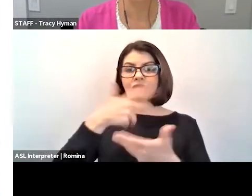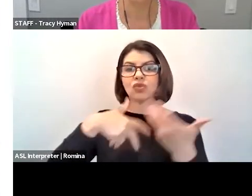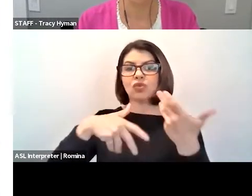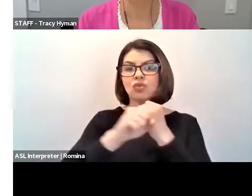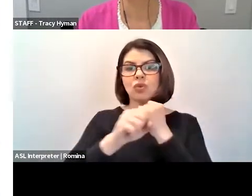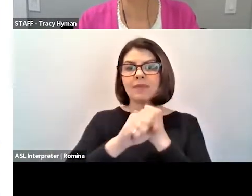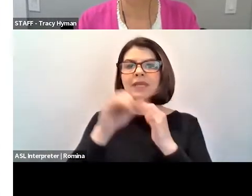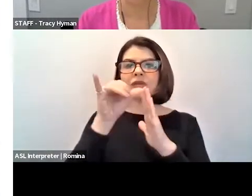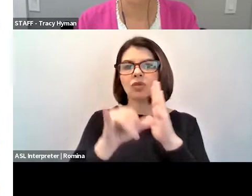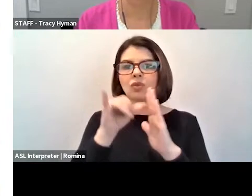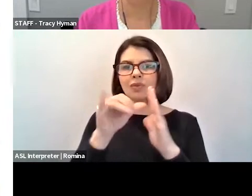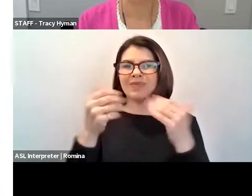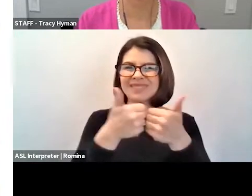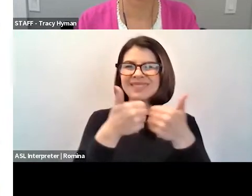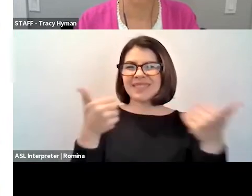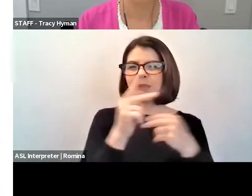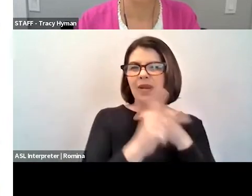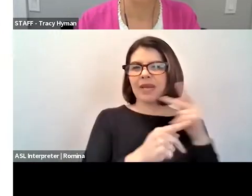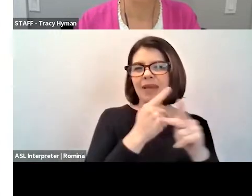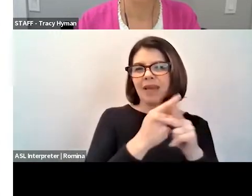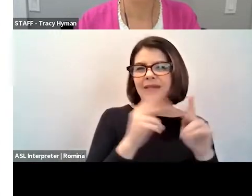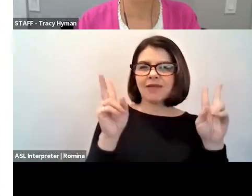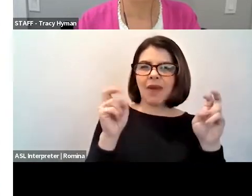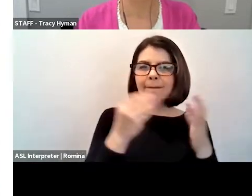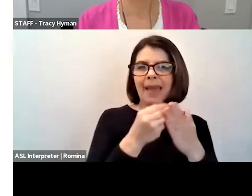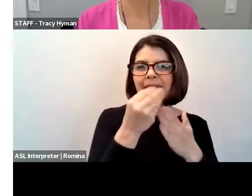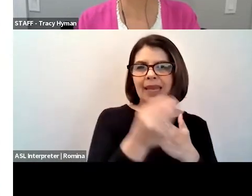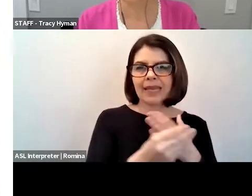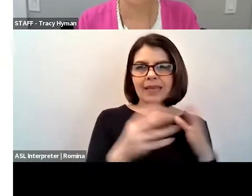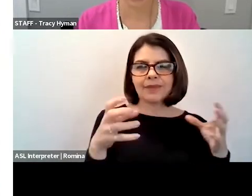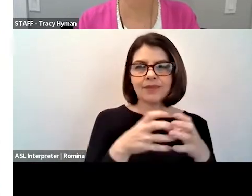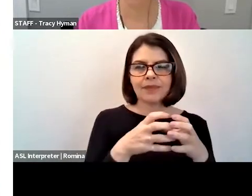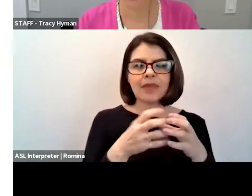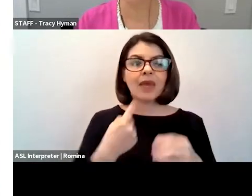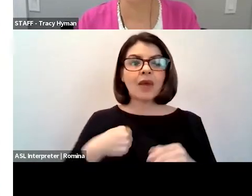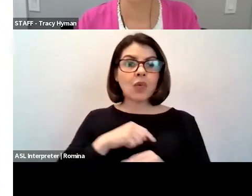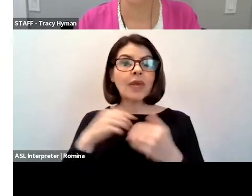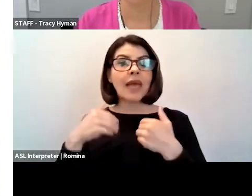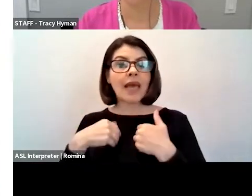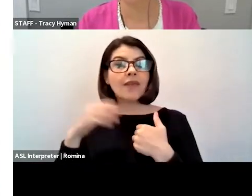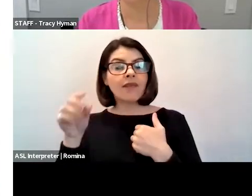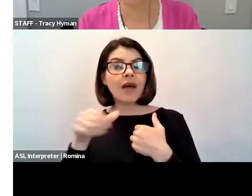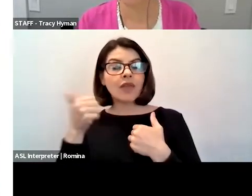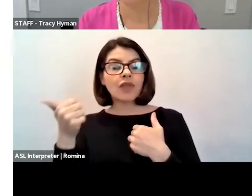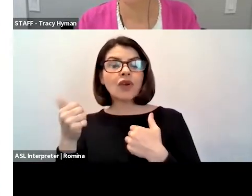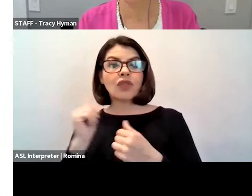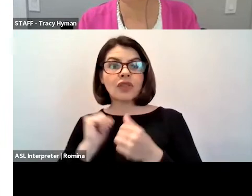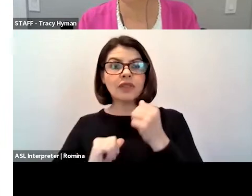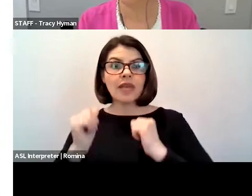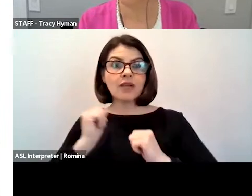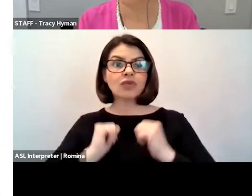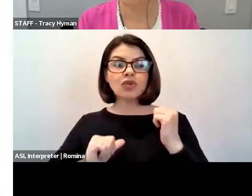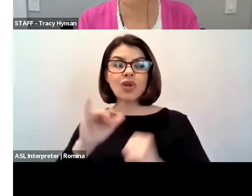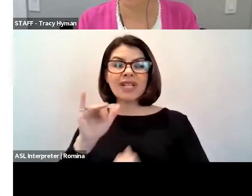which is its own separate type of buy. We still have theatrical industrial use, foreign use